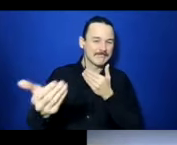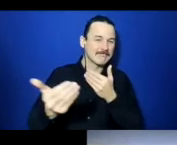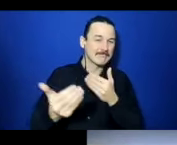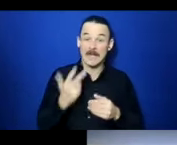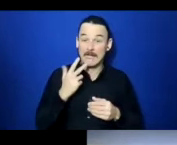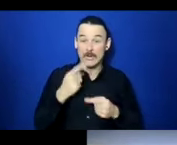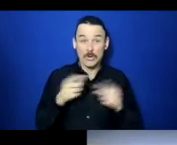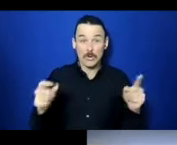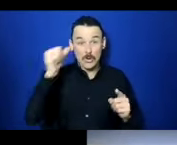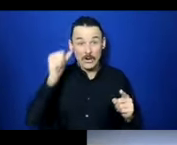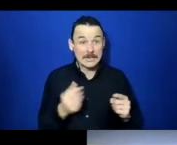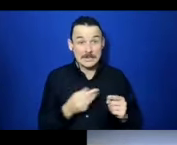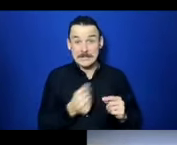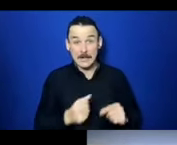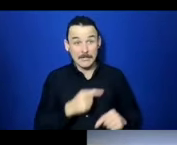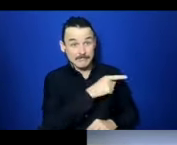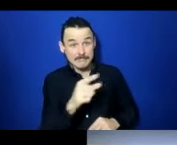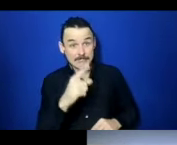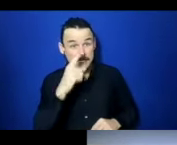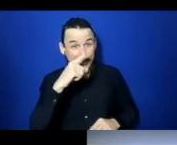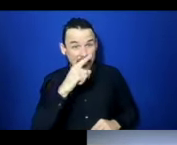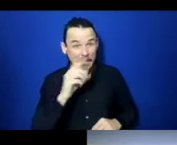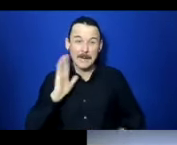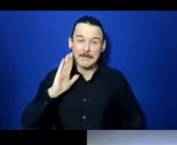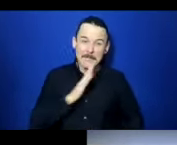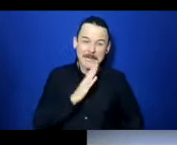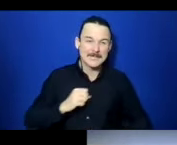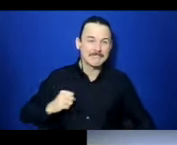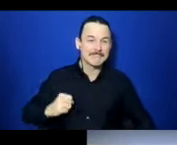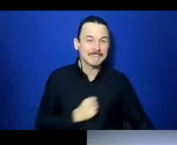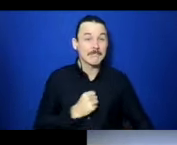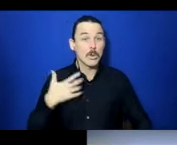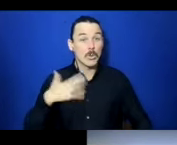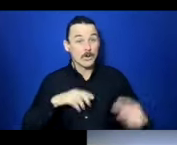panel session today that you would like to forward this on to please think about doing that in the